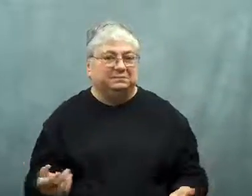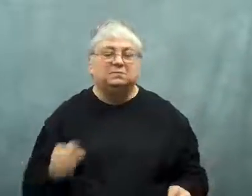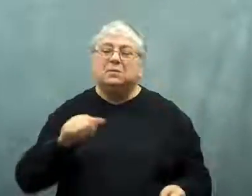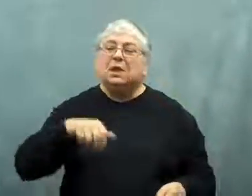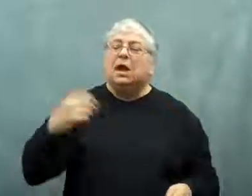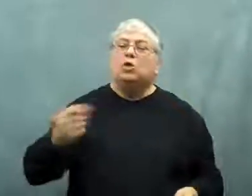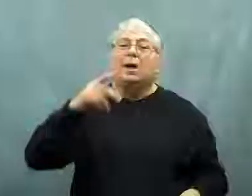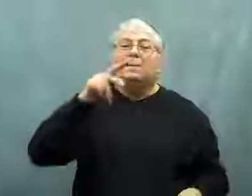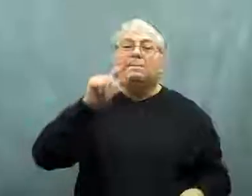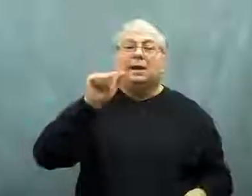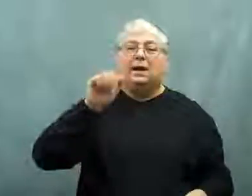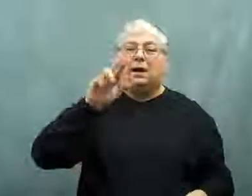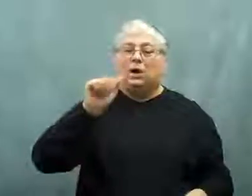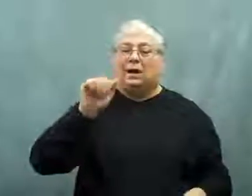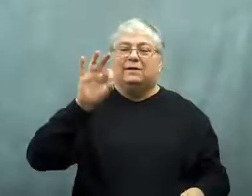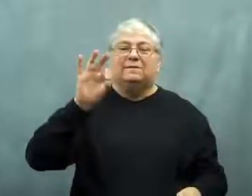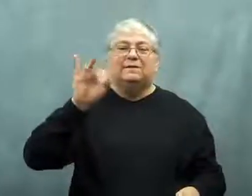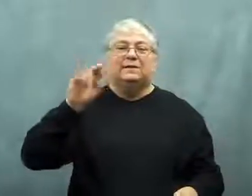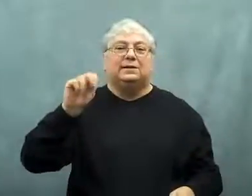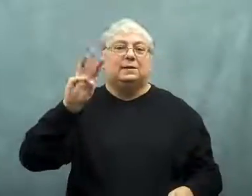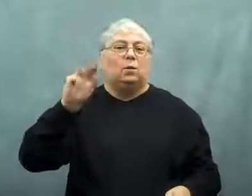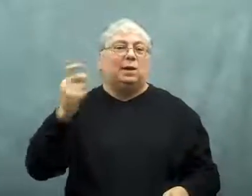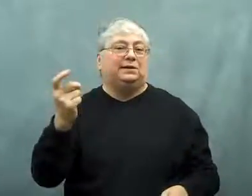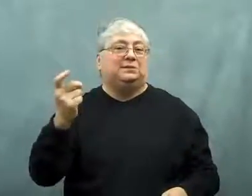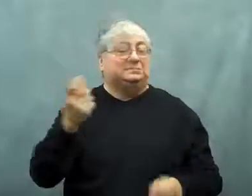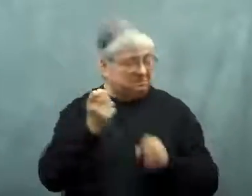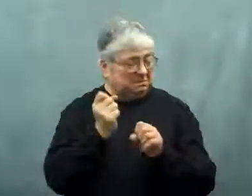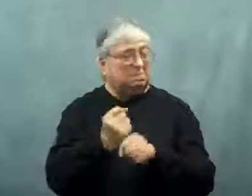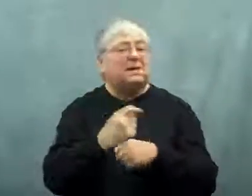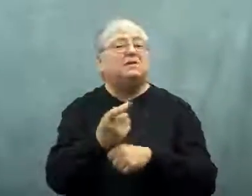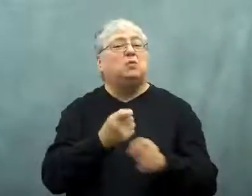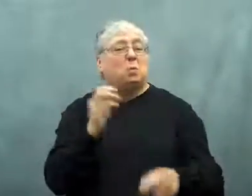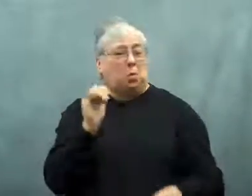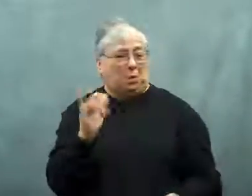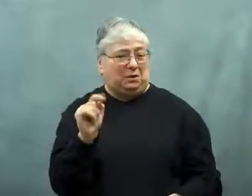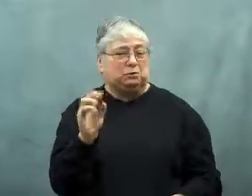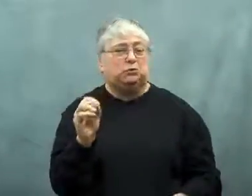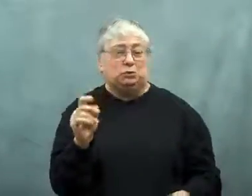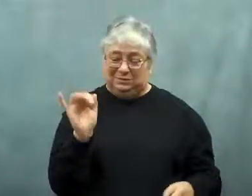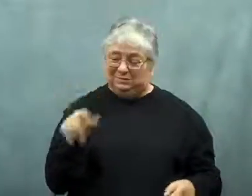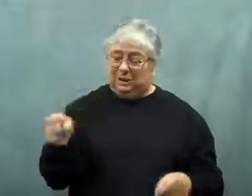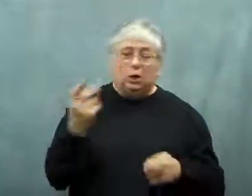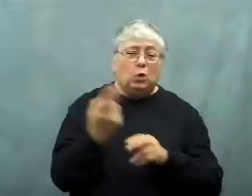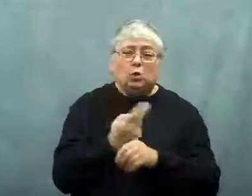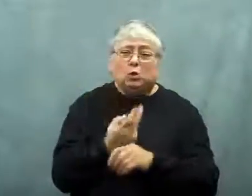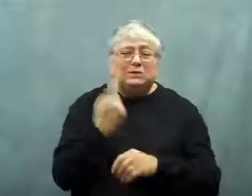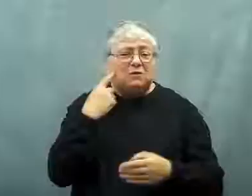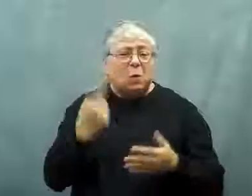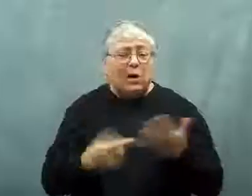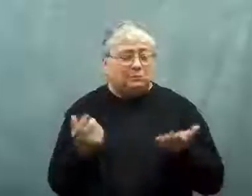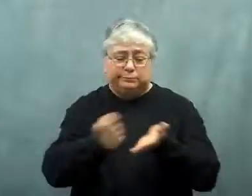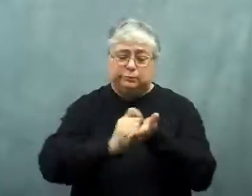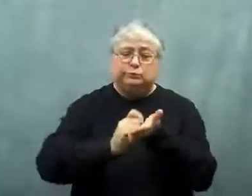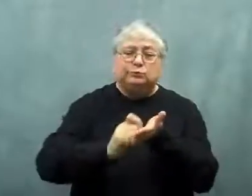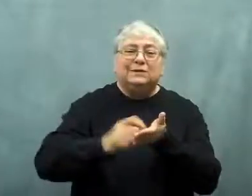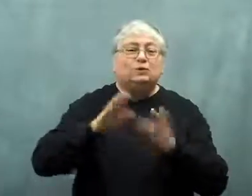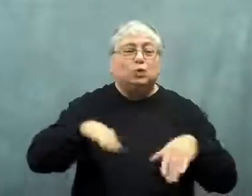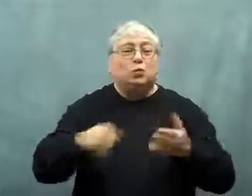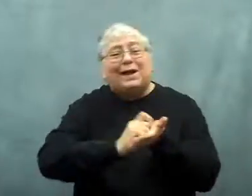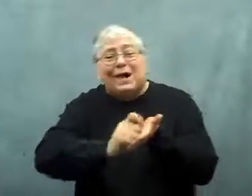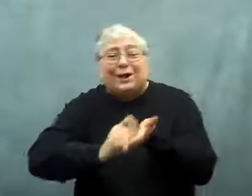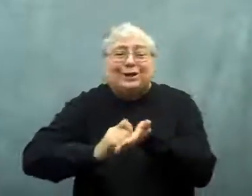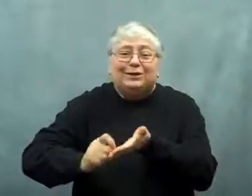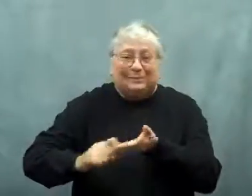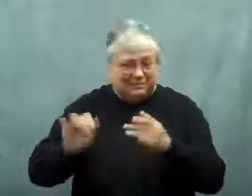Paraffin wax is another item made from oil.